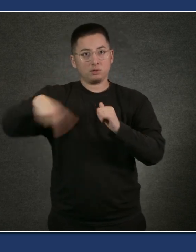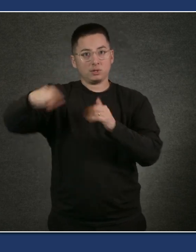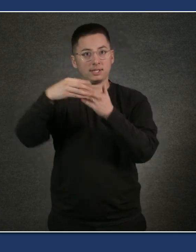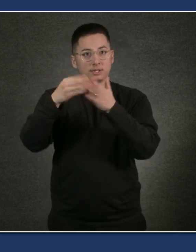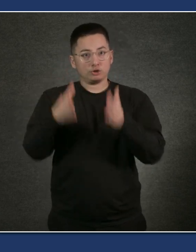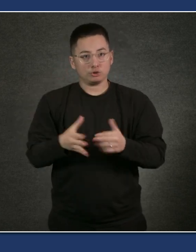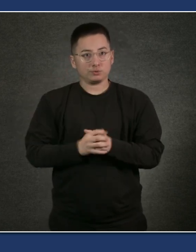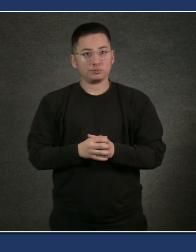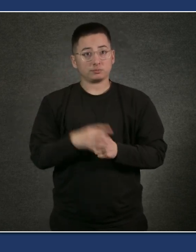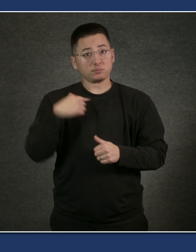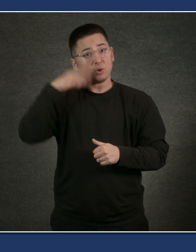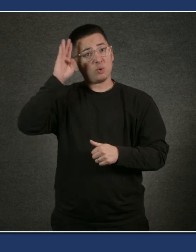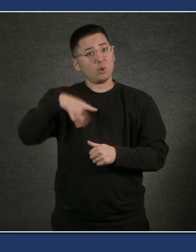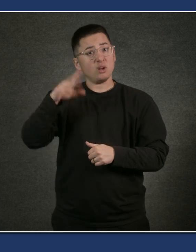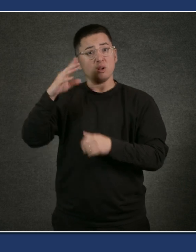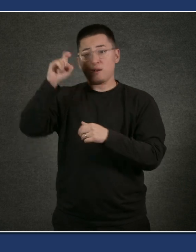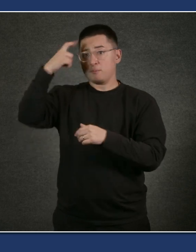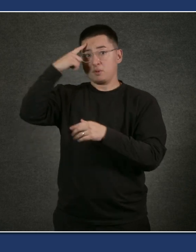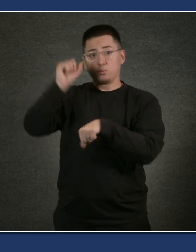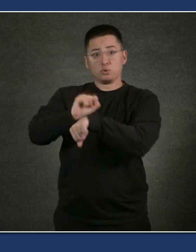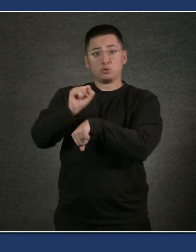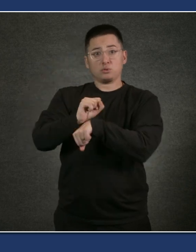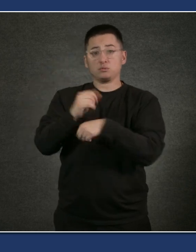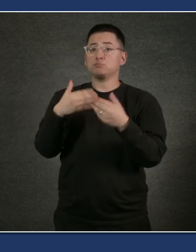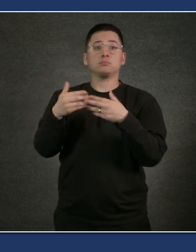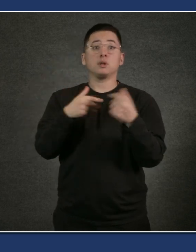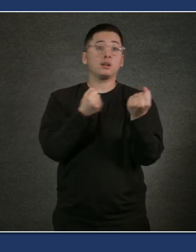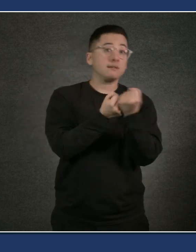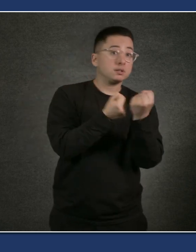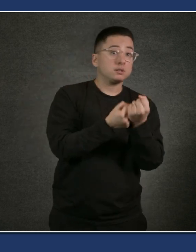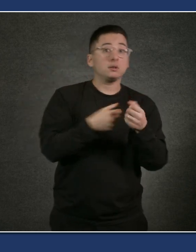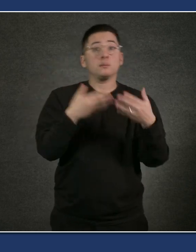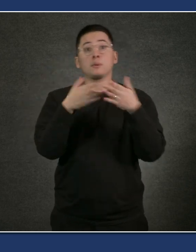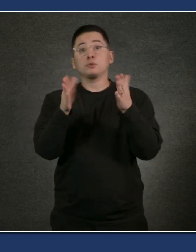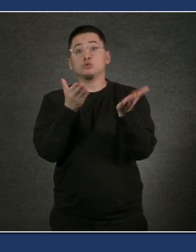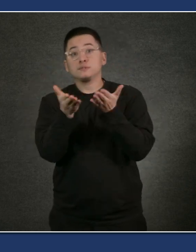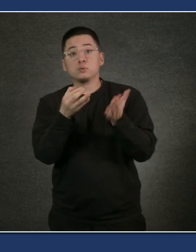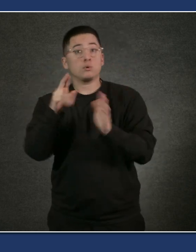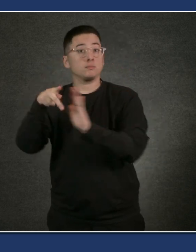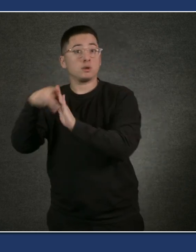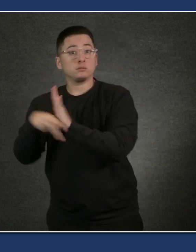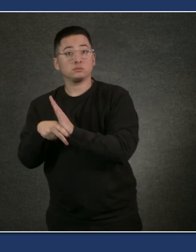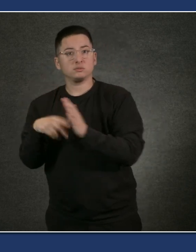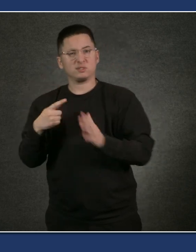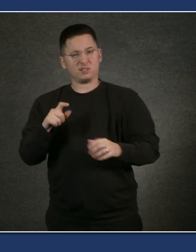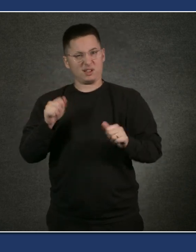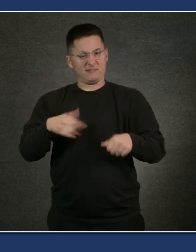public service, or policy, can sometimes feel intimidating. Many of us grow up in a world that tells us